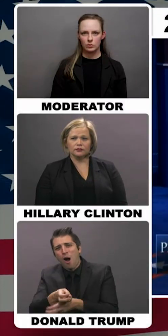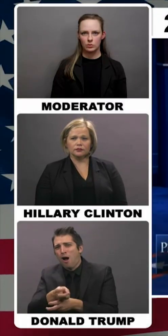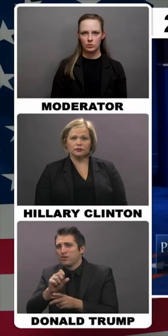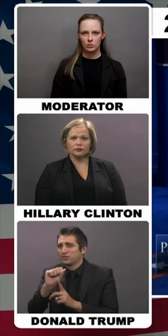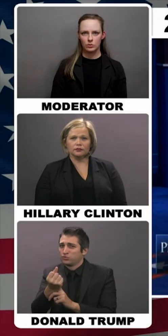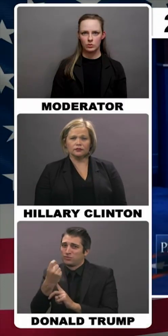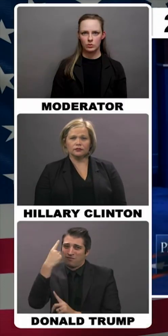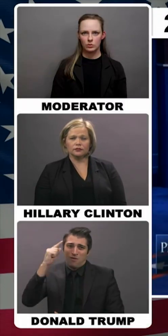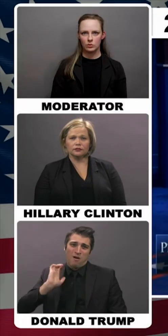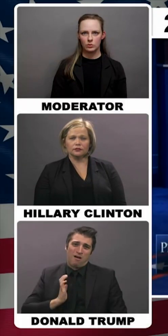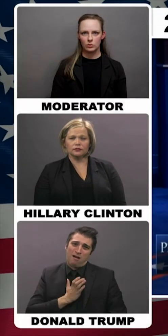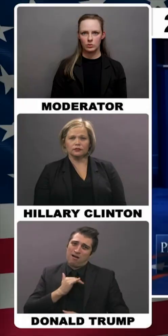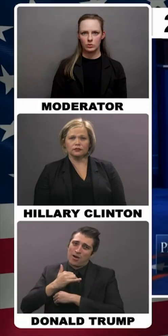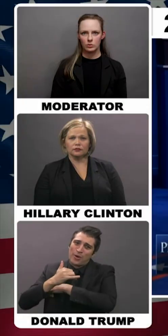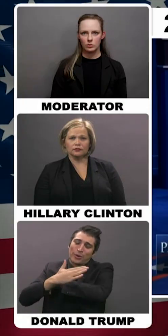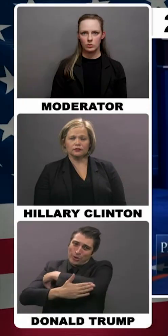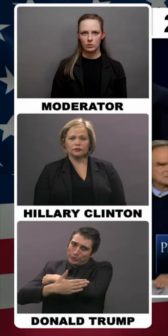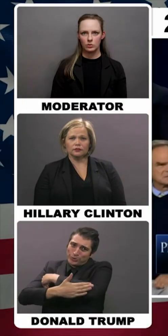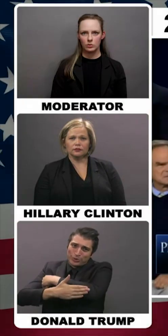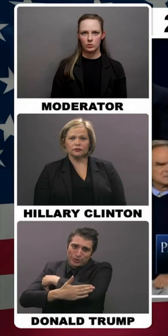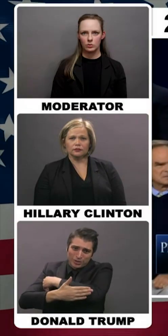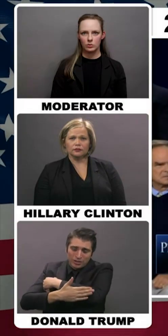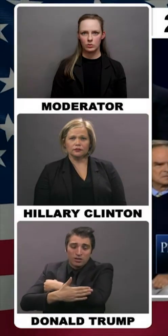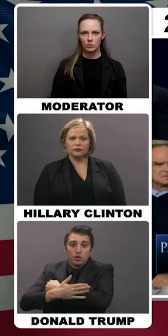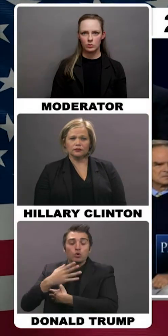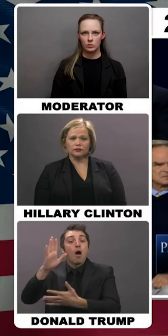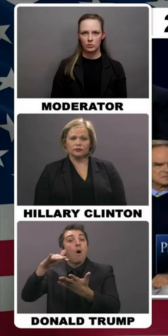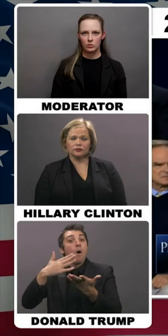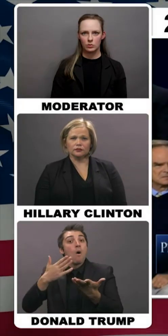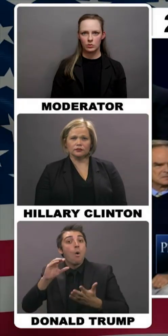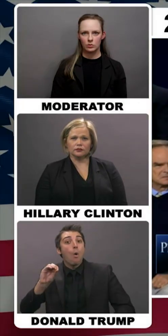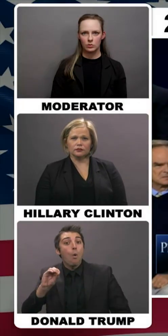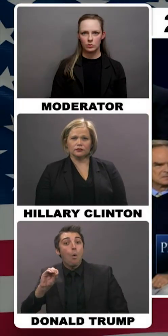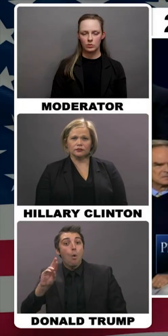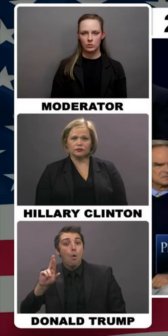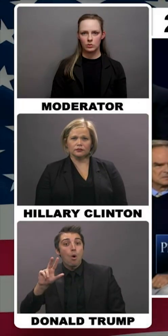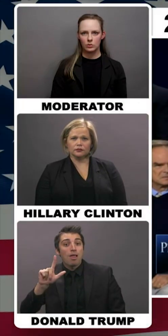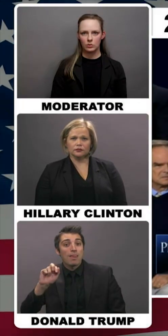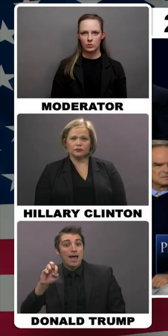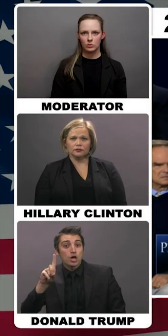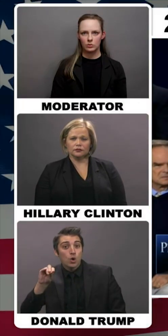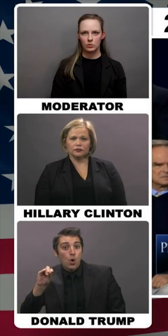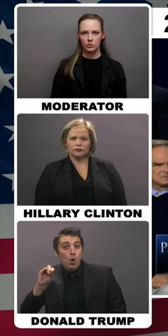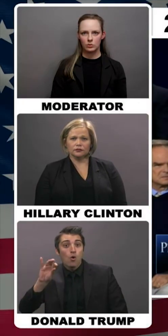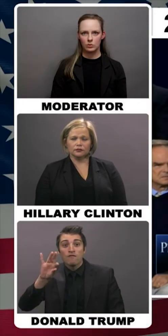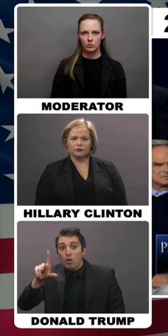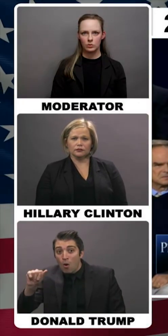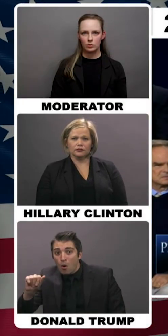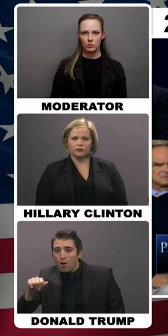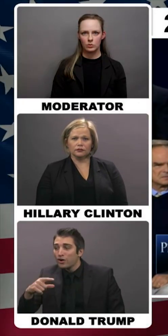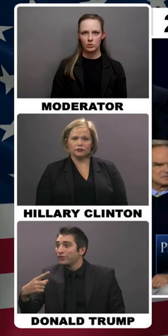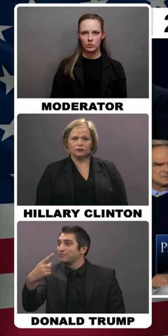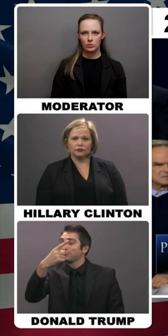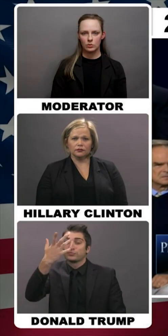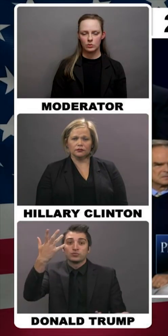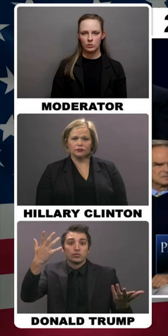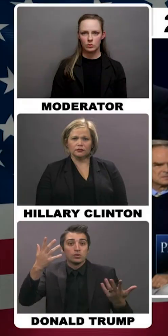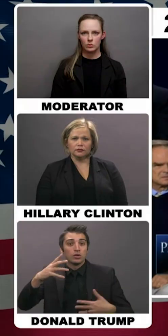Because you look at Orlando and you look at San Bernardin and you look at the World Trade Center, go outside, you look at Paris, look at that horrible.